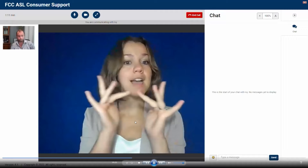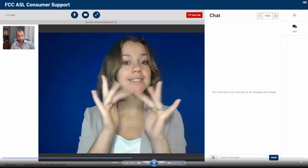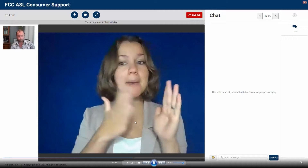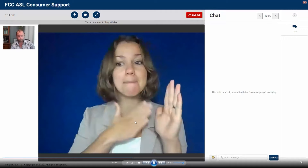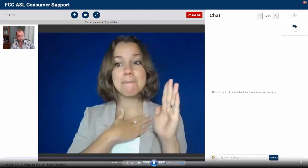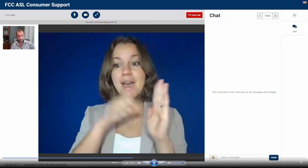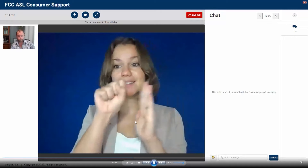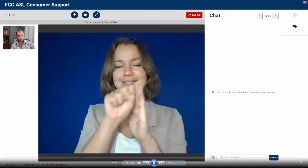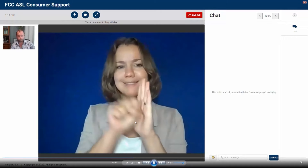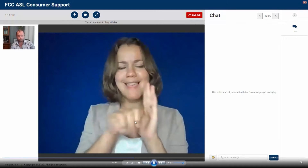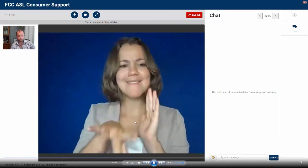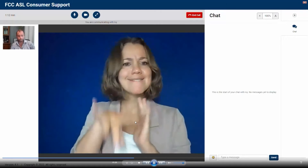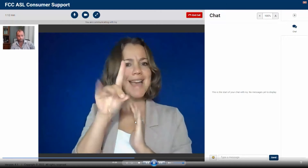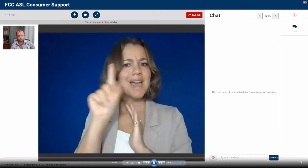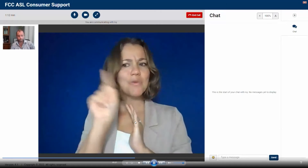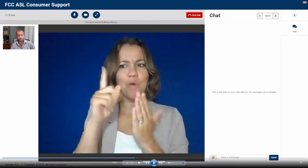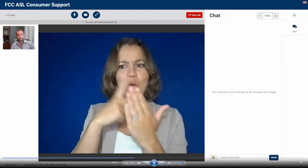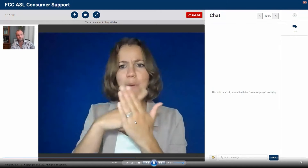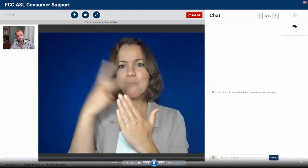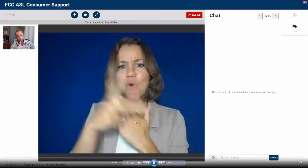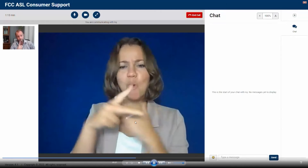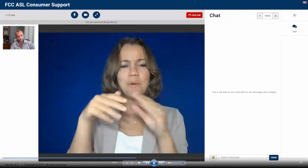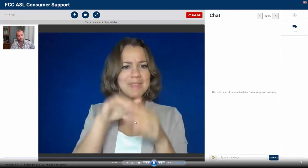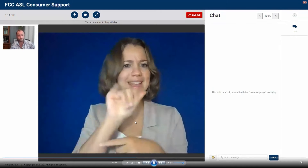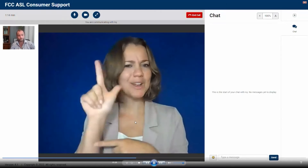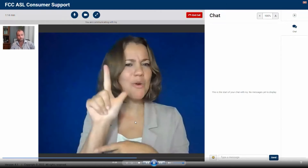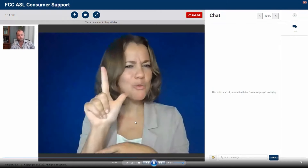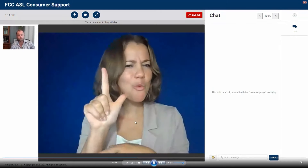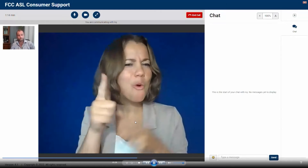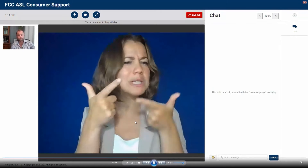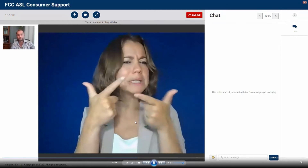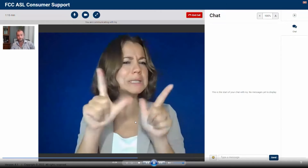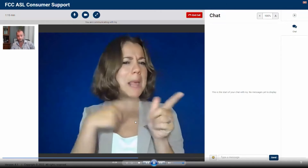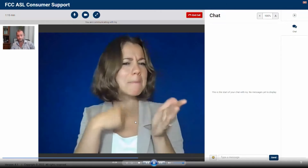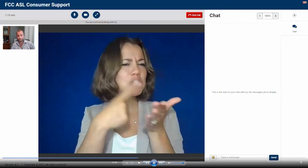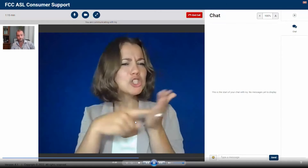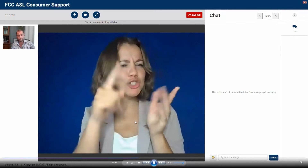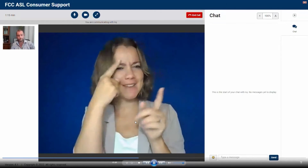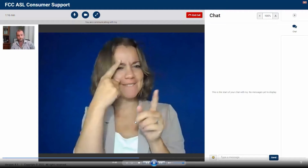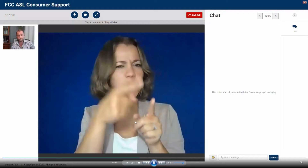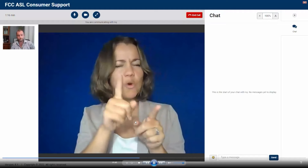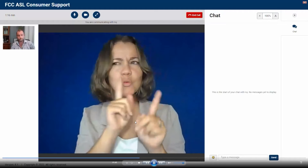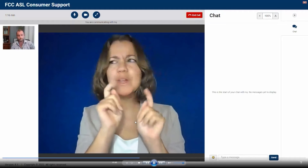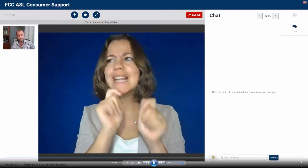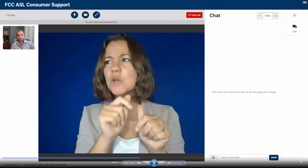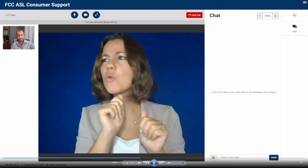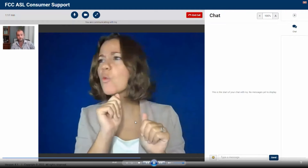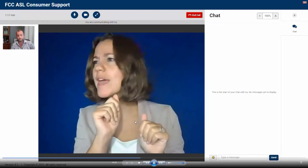ICANN CONNECT, AND THE URL IS ICANCONNECT.ORG THIS PROGRAM IS AVAILABLE TO 56